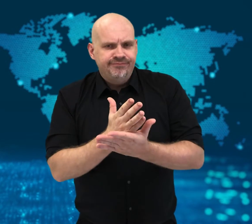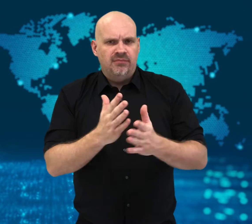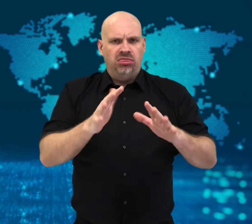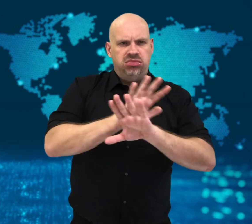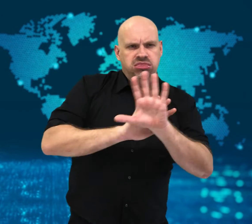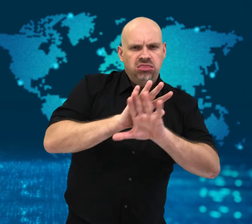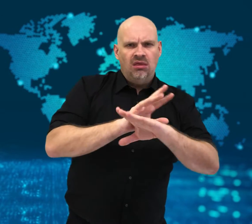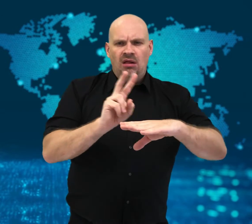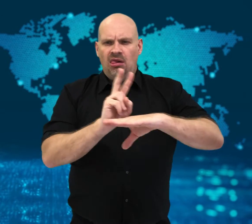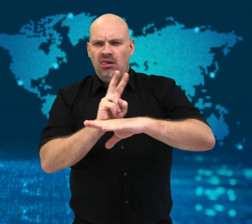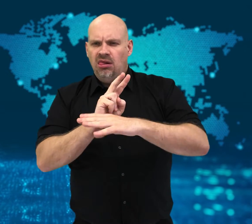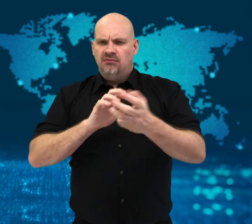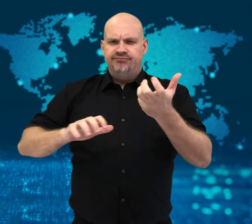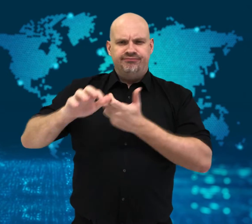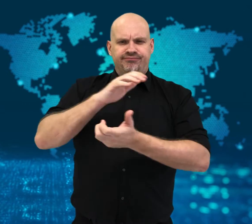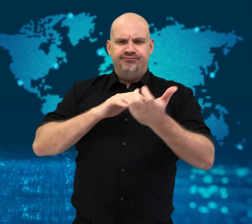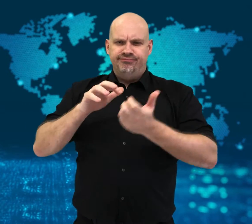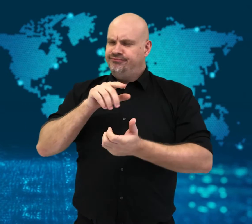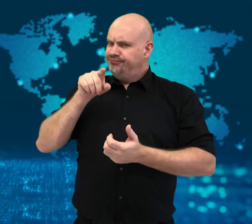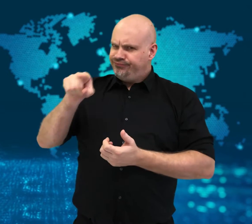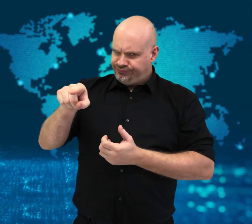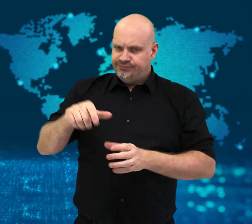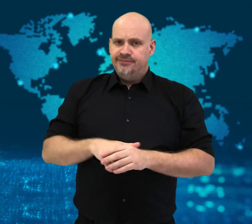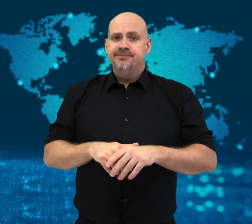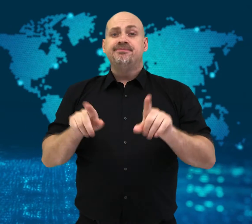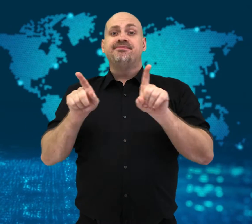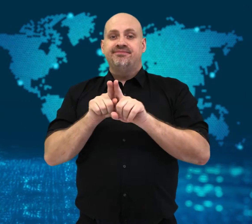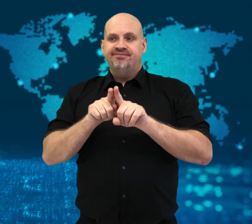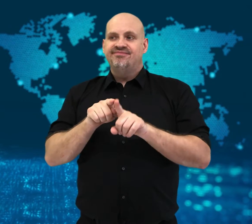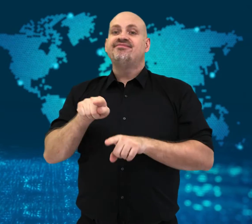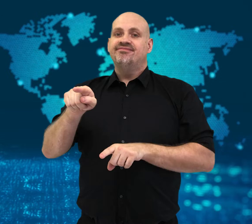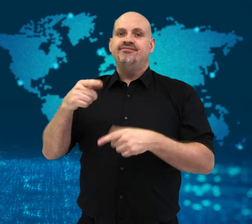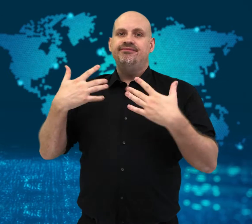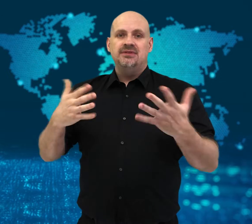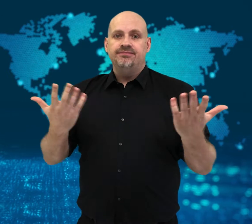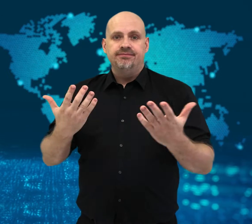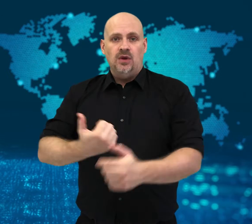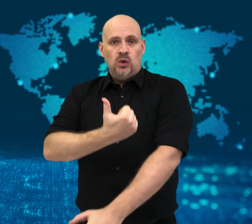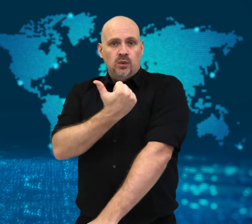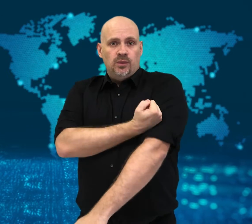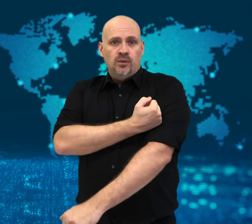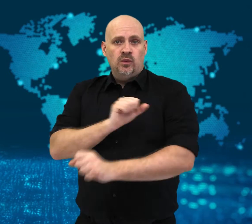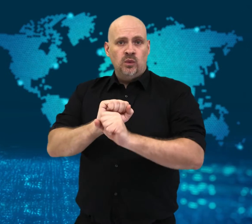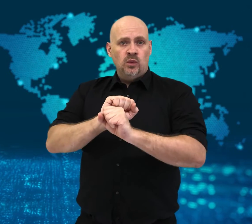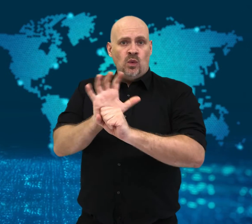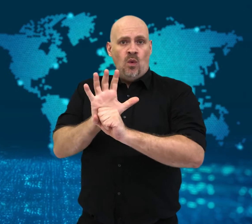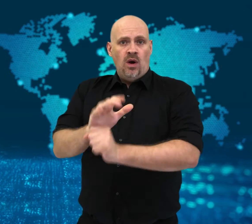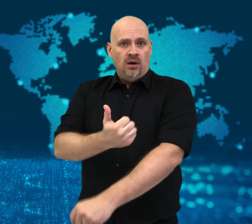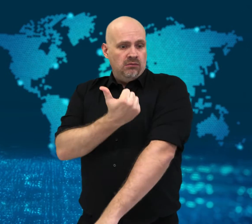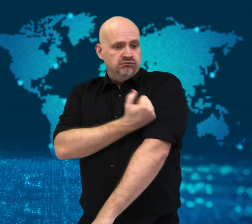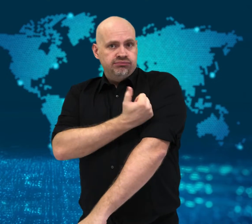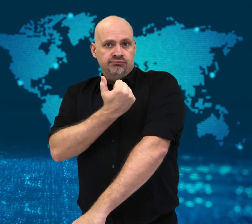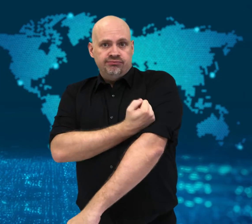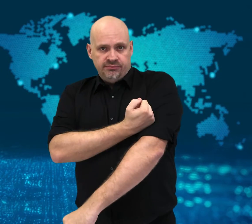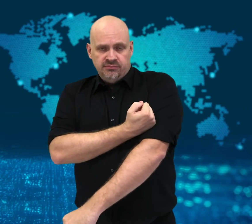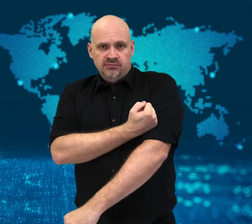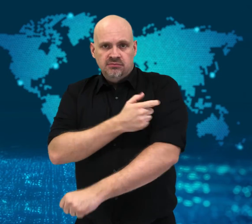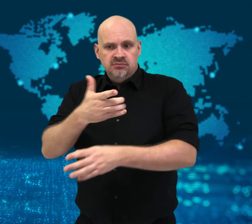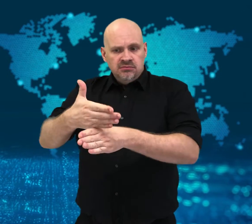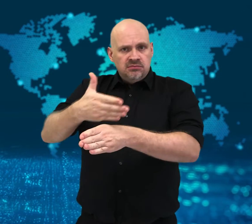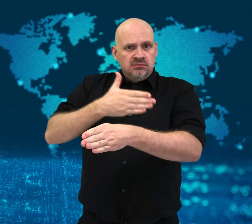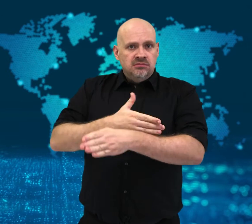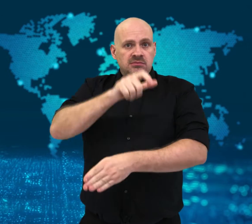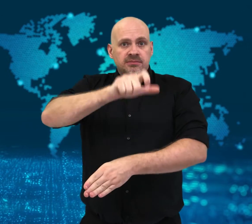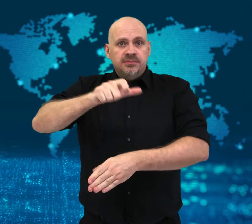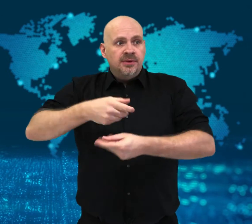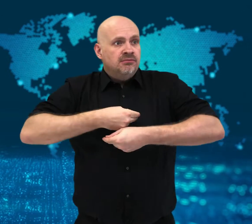a COVID-19 vaccine before shots were made available to the public.